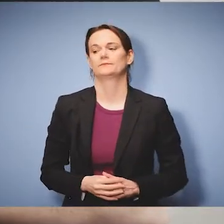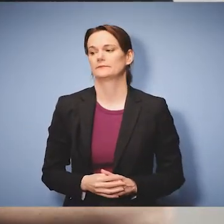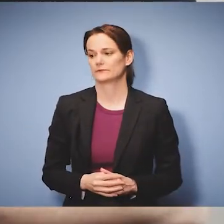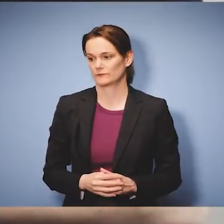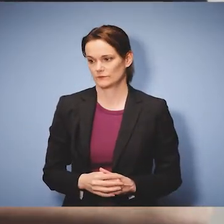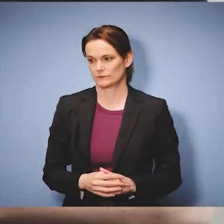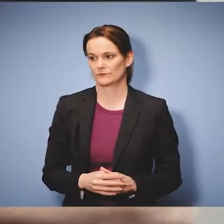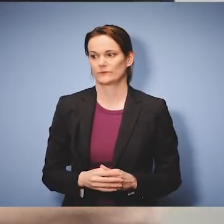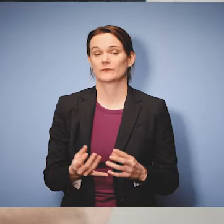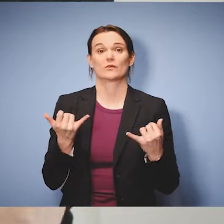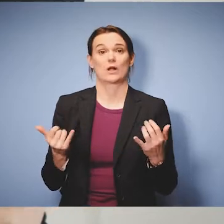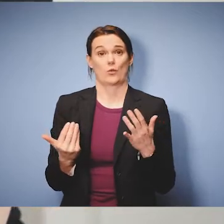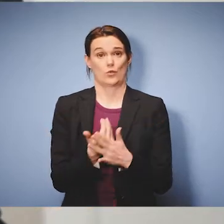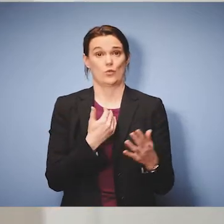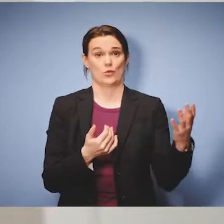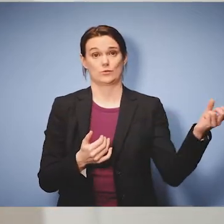Now we're gonna take the faucet and put it into place.